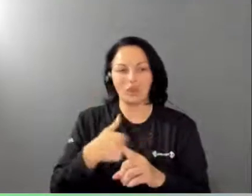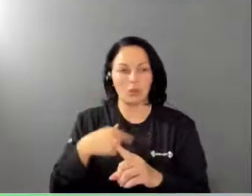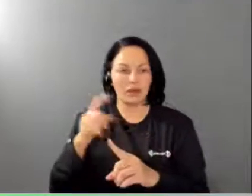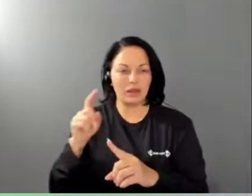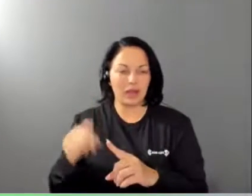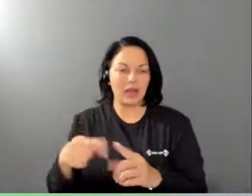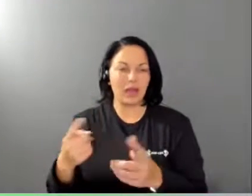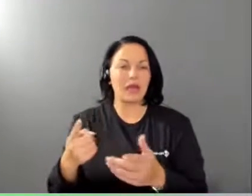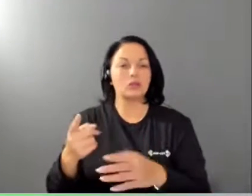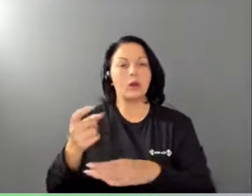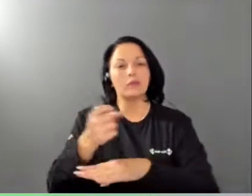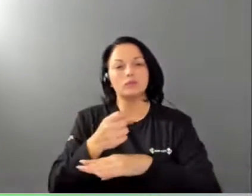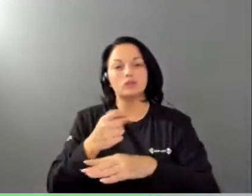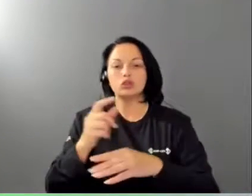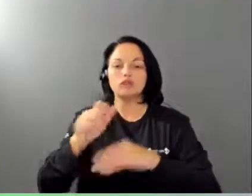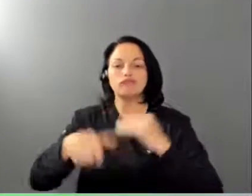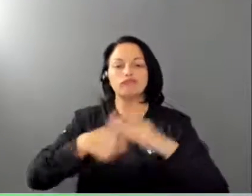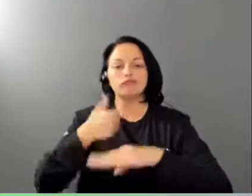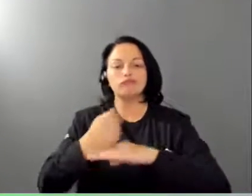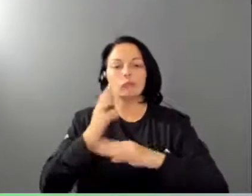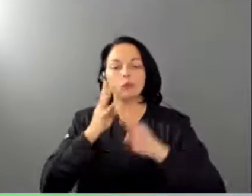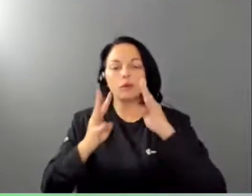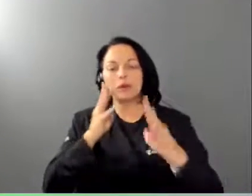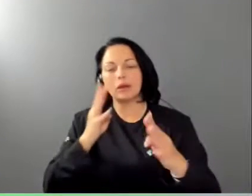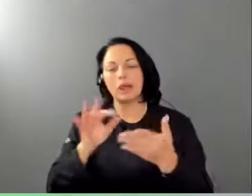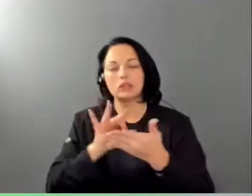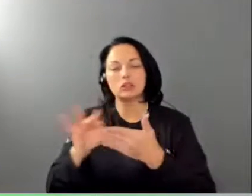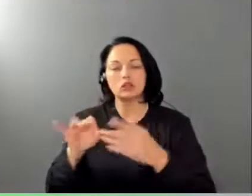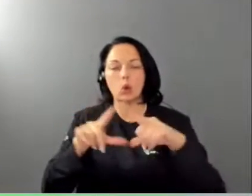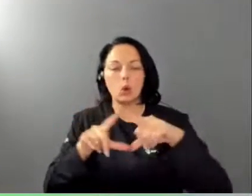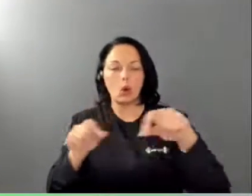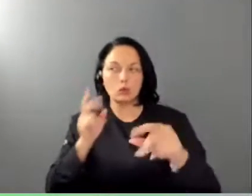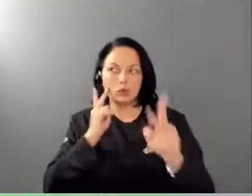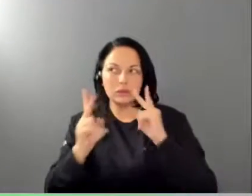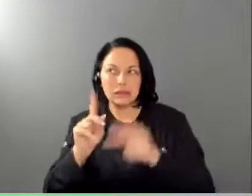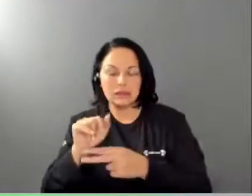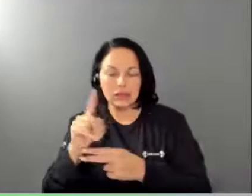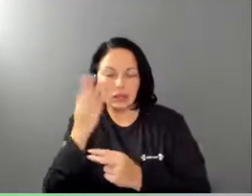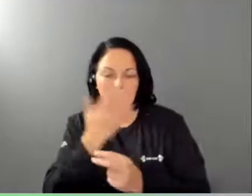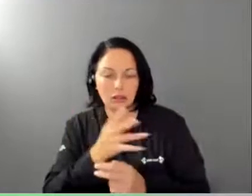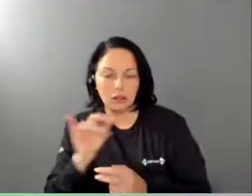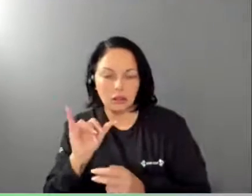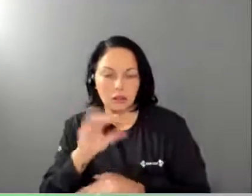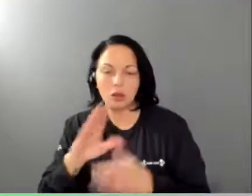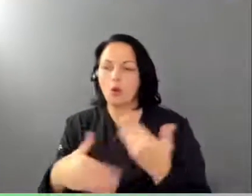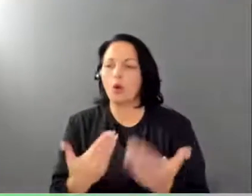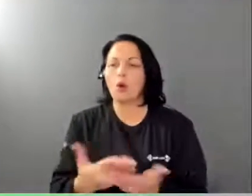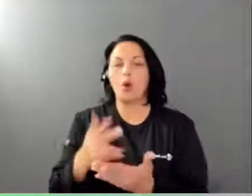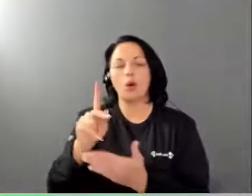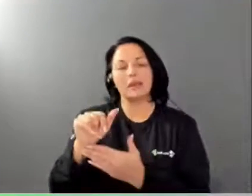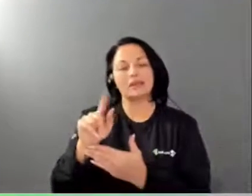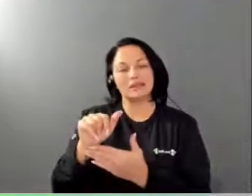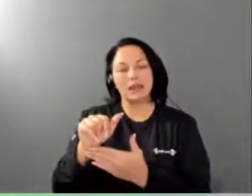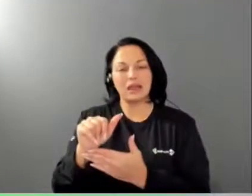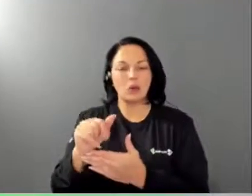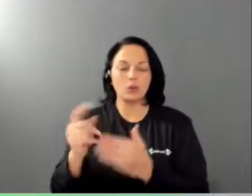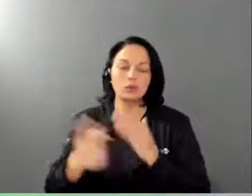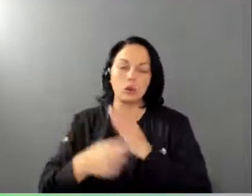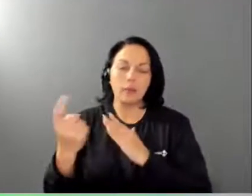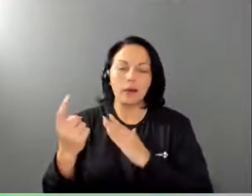a good fit, and it turns out we were able to address some of the requirements. Greatest stand up as staging store